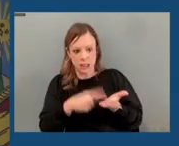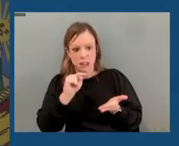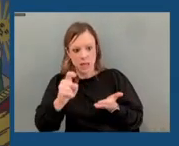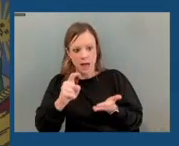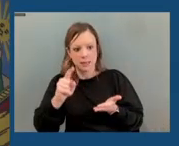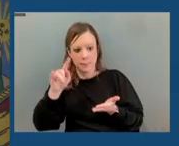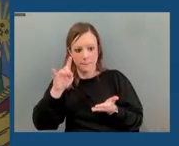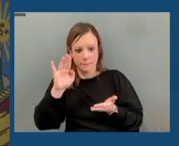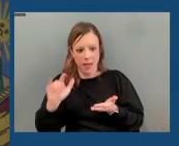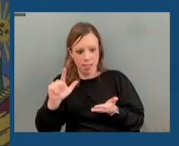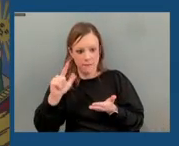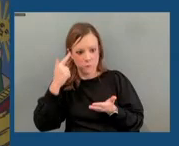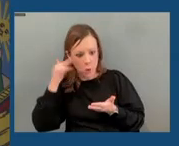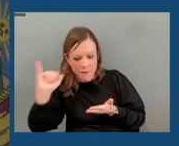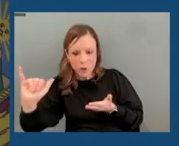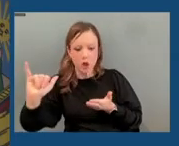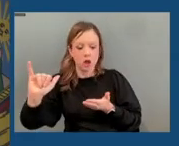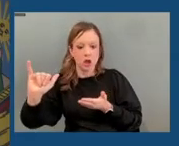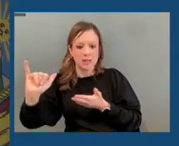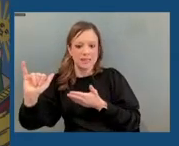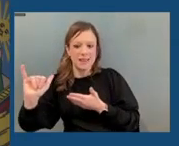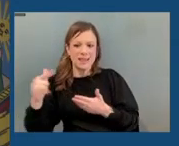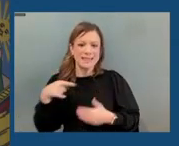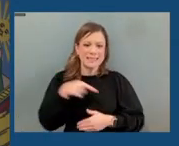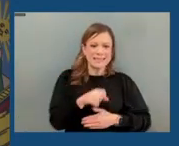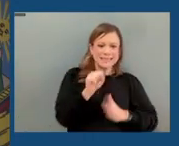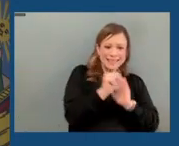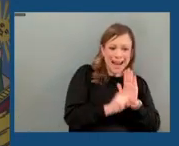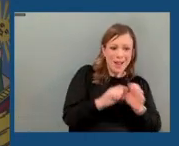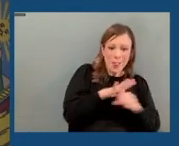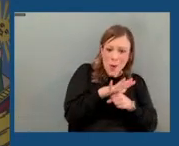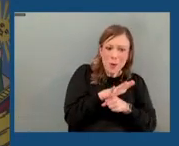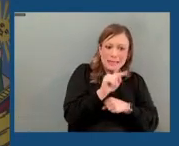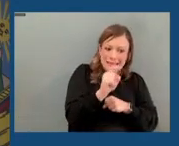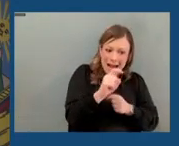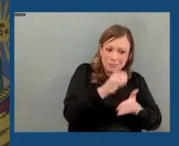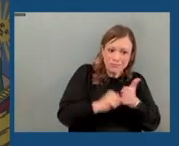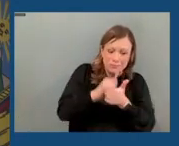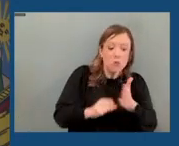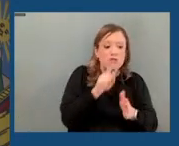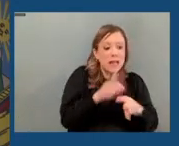uh Satan local tax are critically important. But what's right on their desks right now